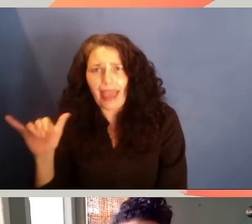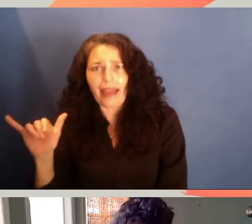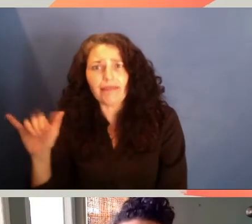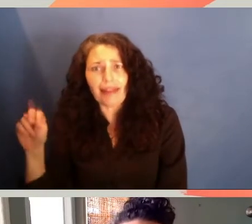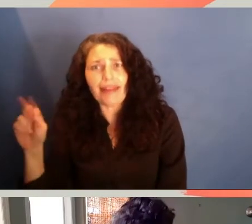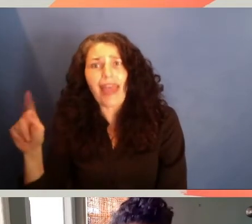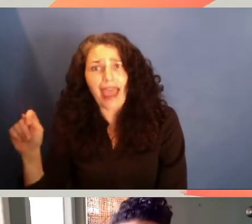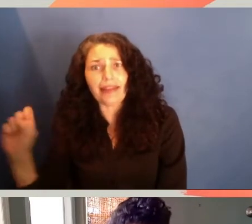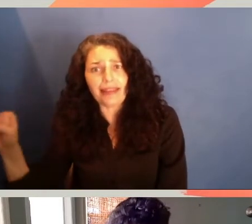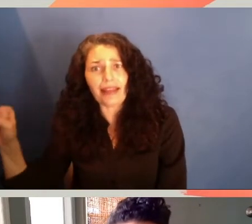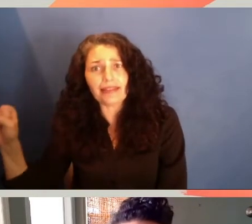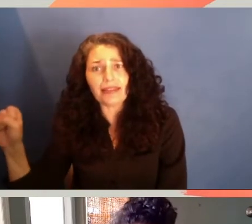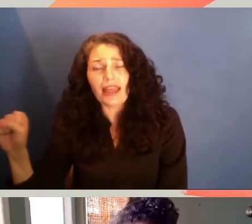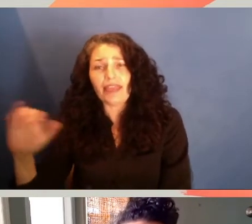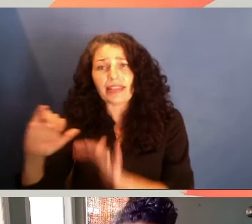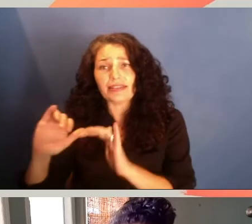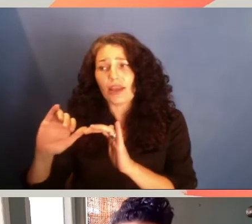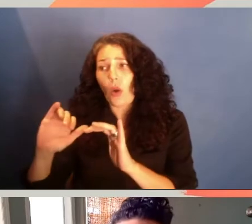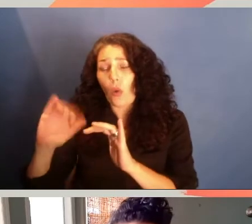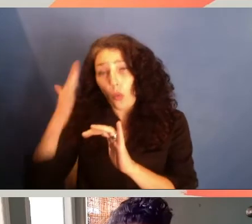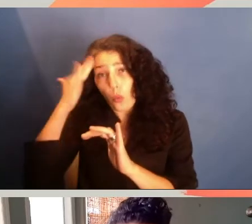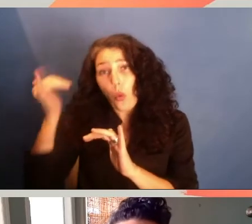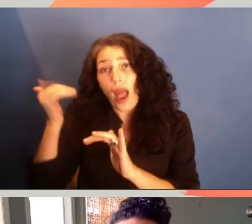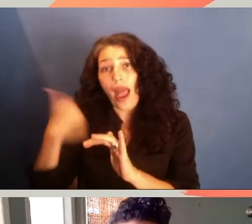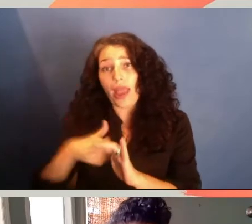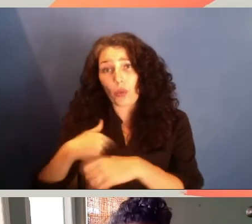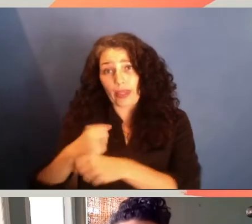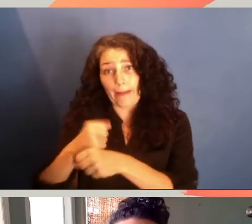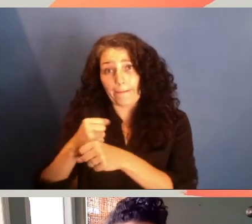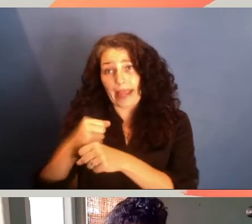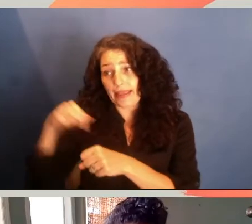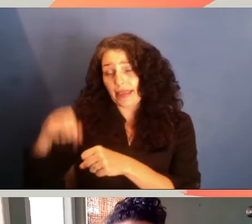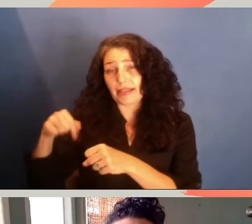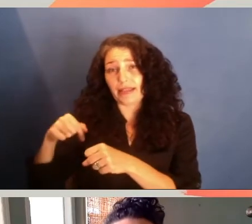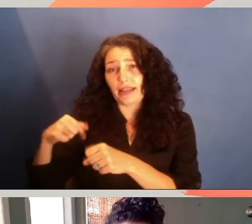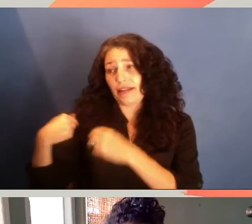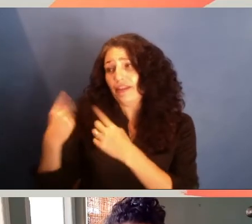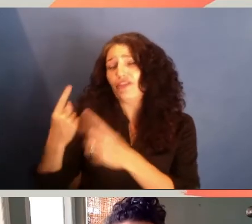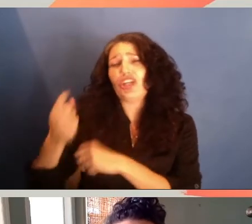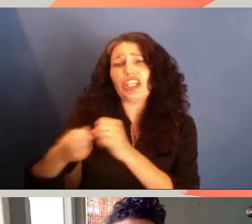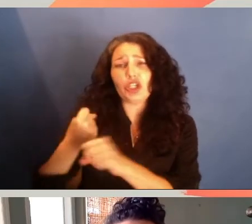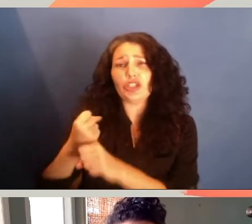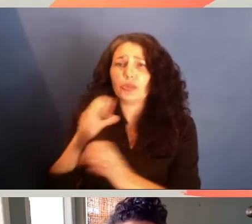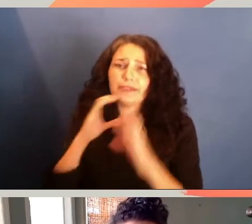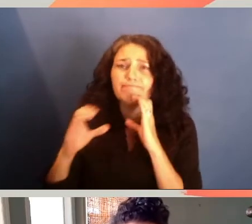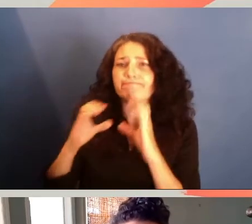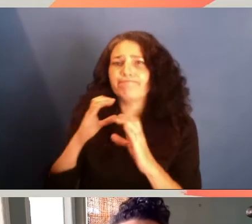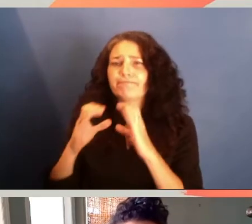we sat and had conversations about this for years about who our audience is, and it's trans folks.